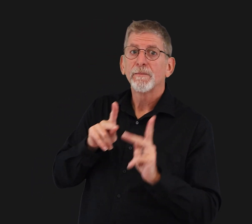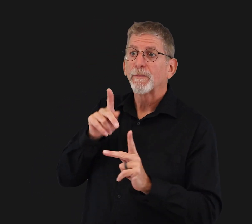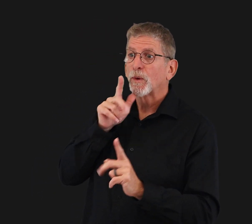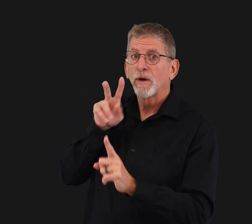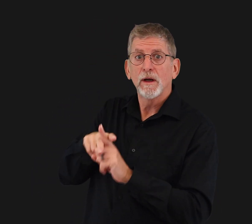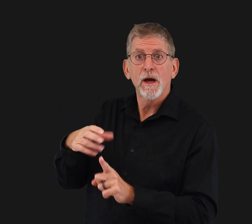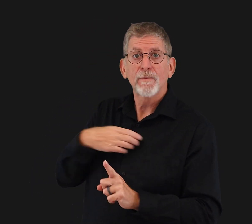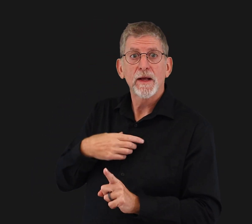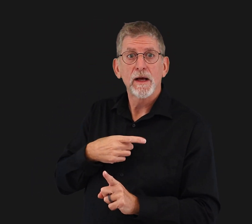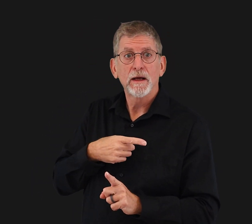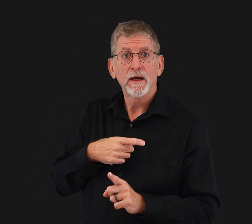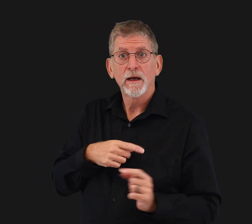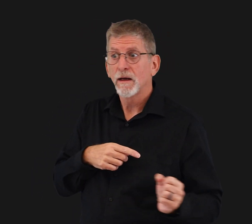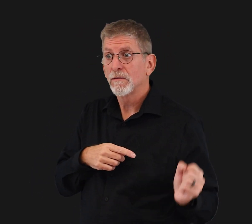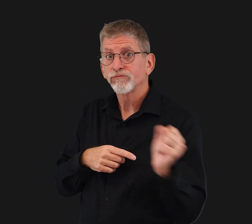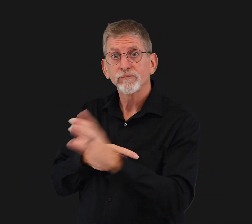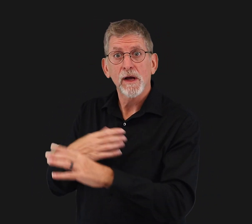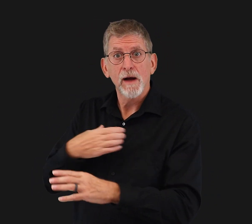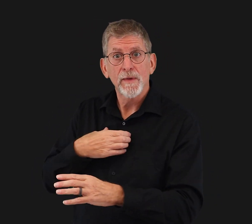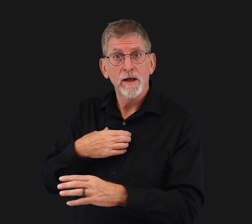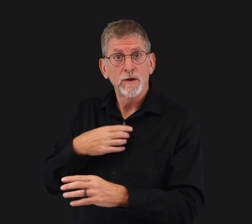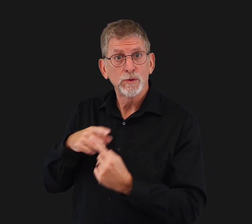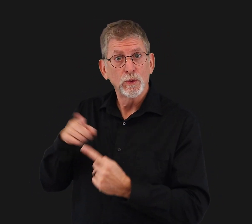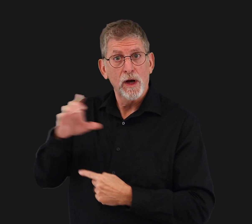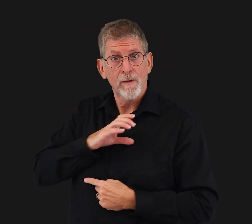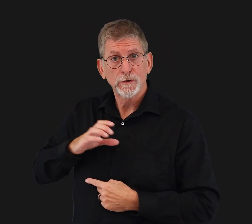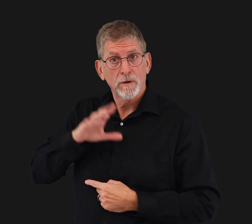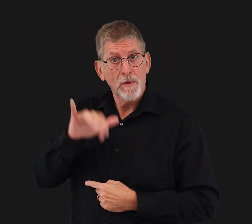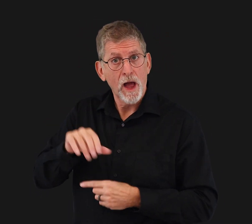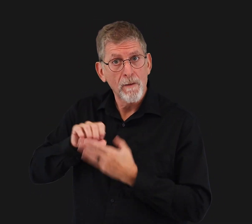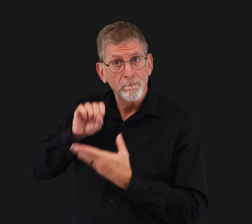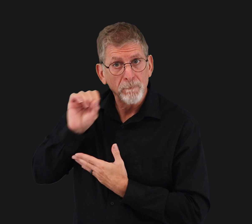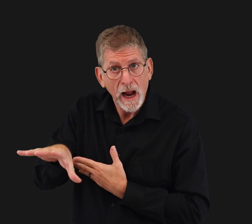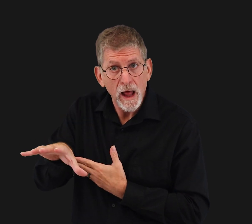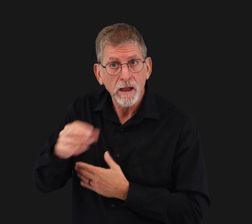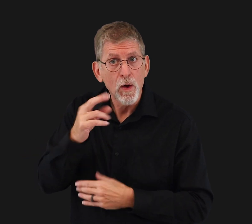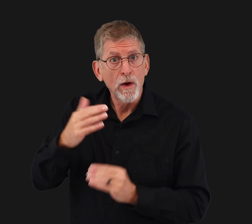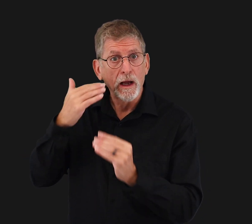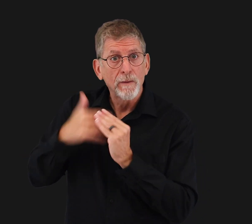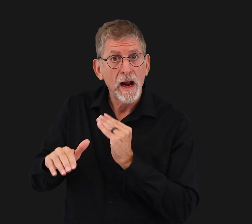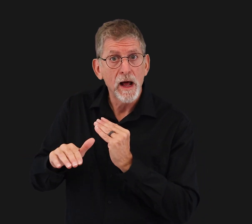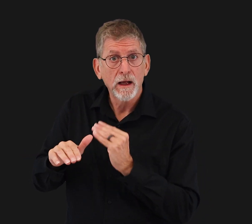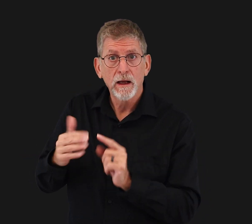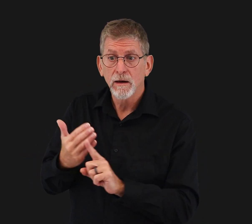Complainants who submitted their complaints to the Commission by mail or email